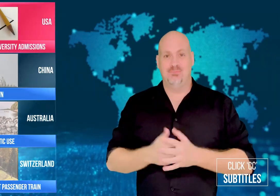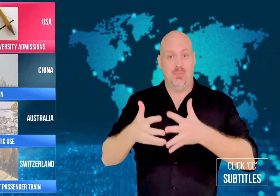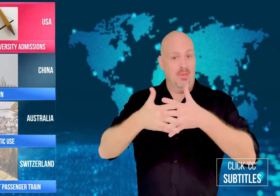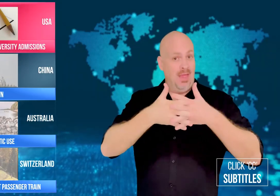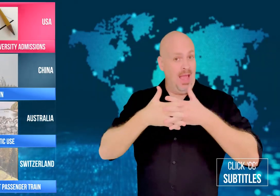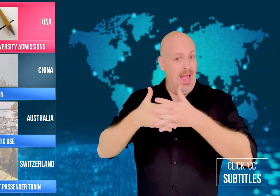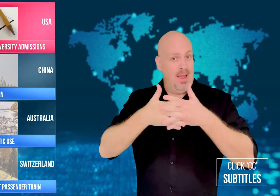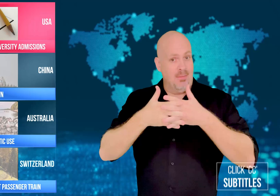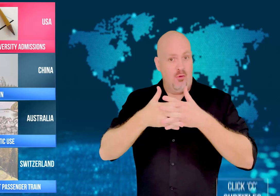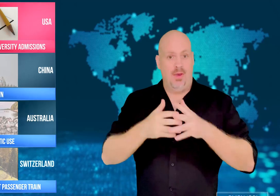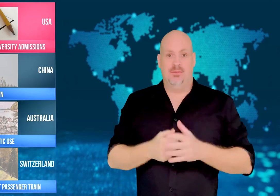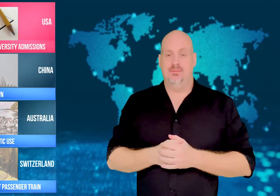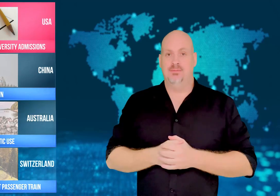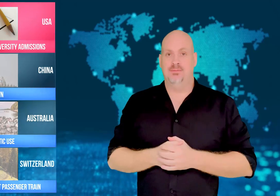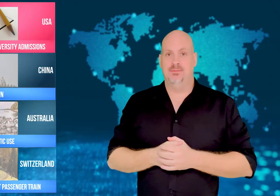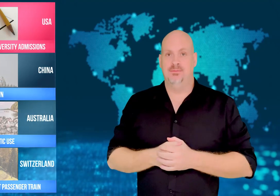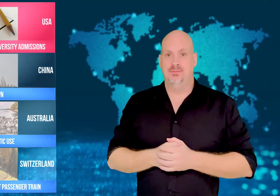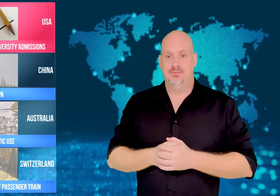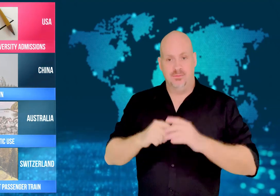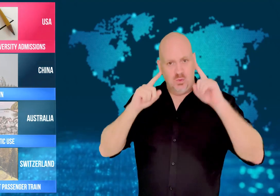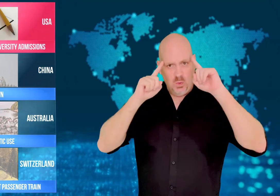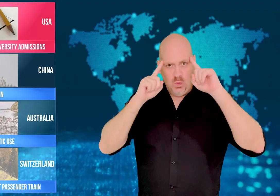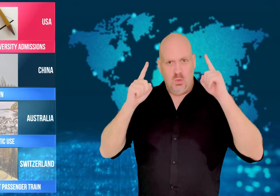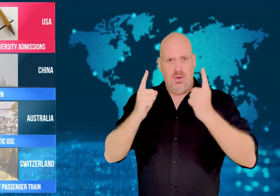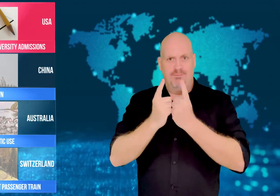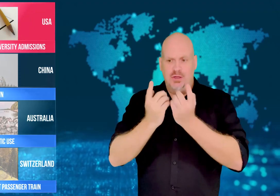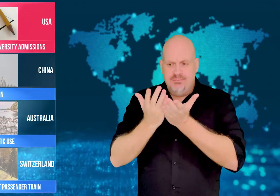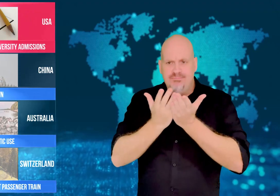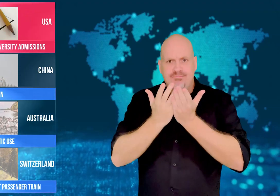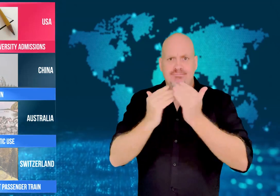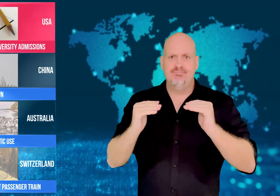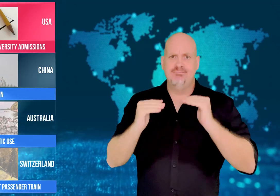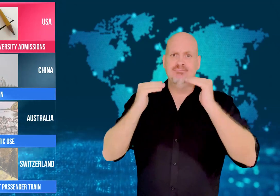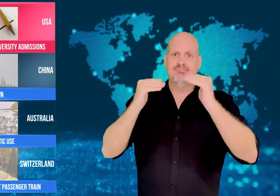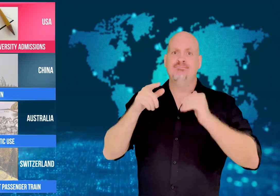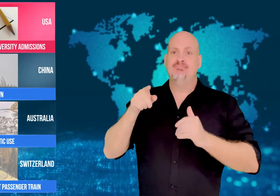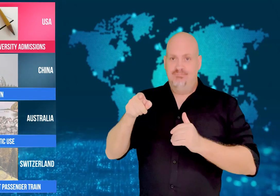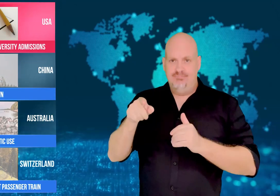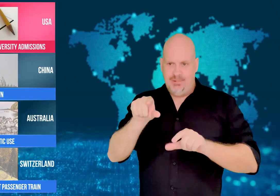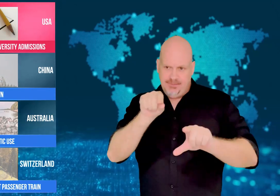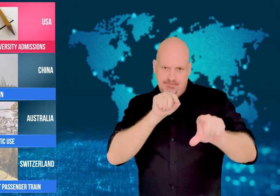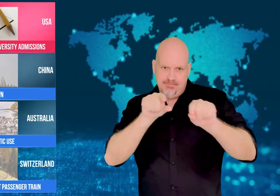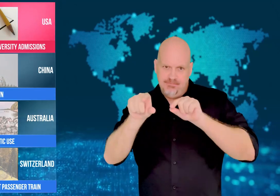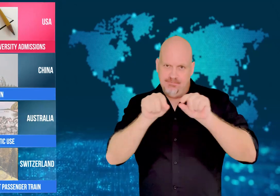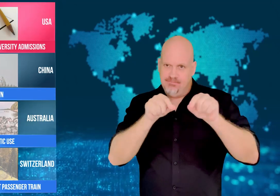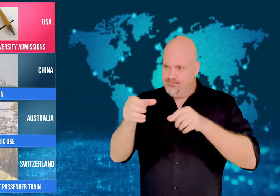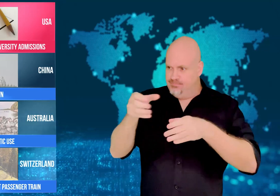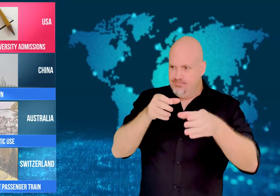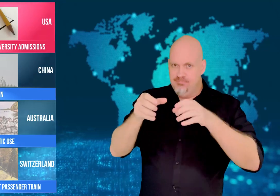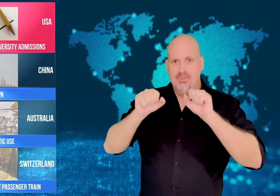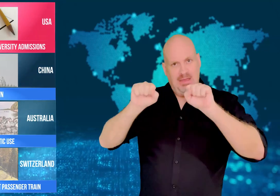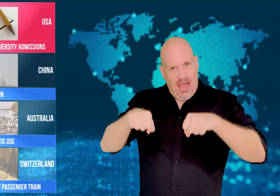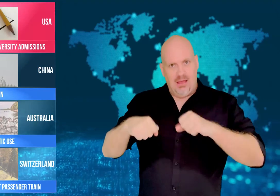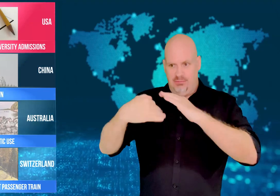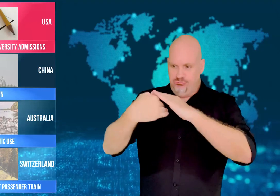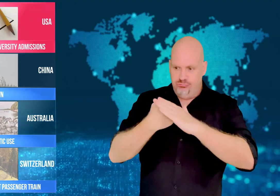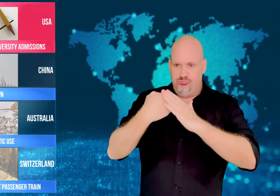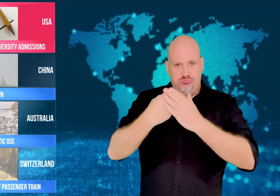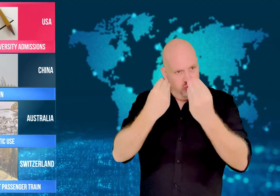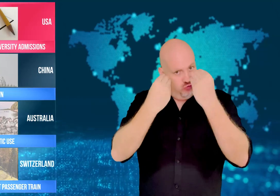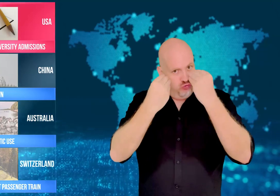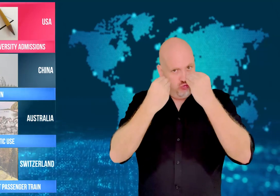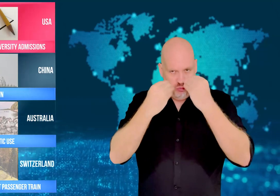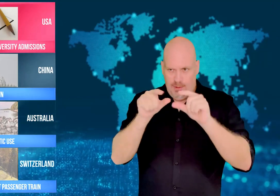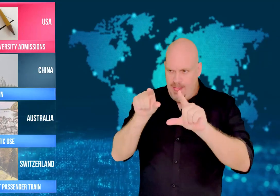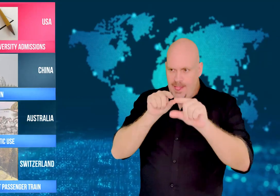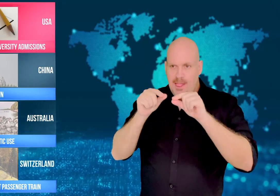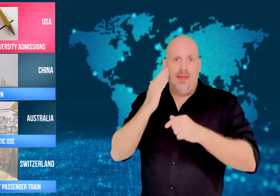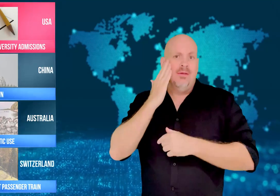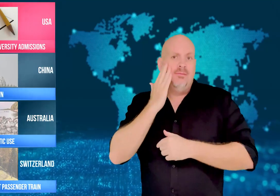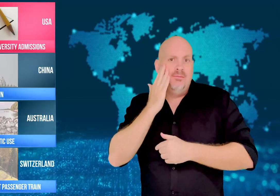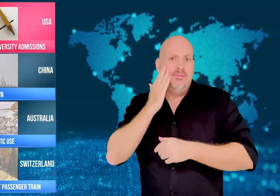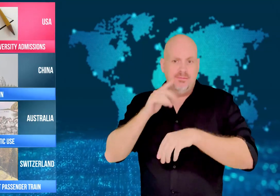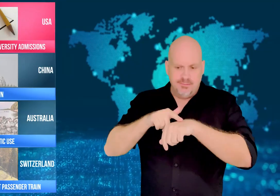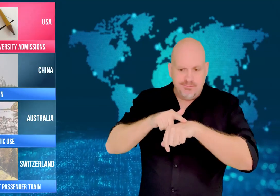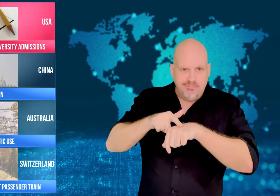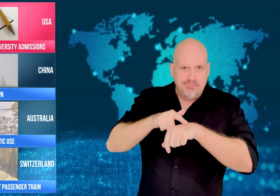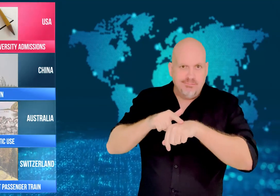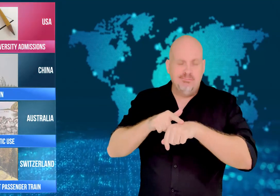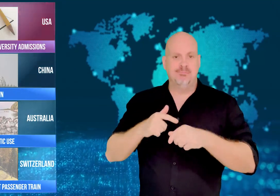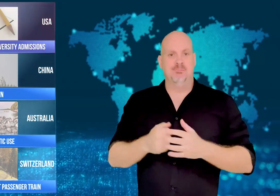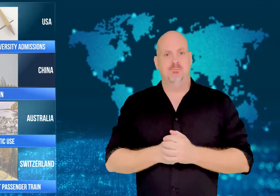Race-based university admissions